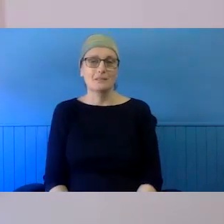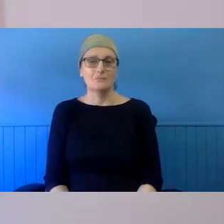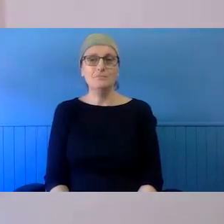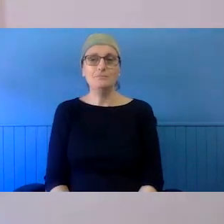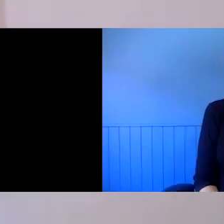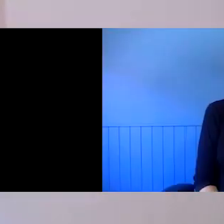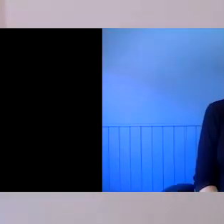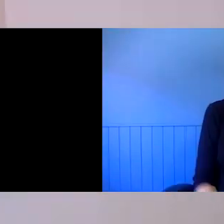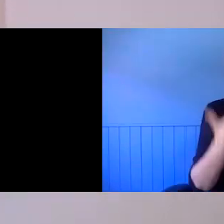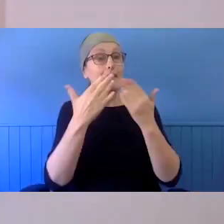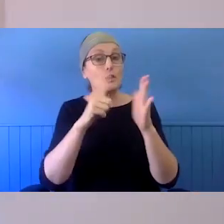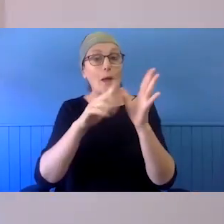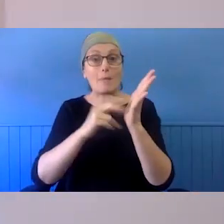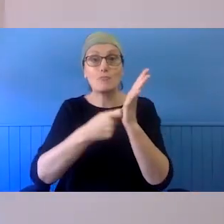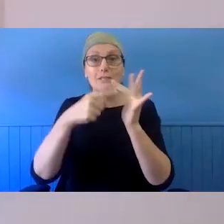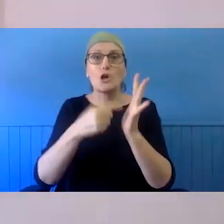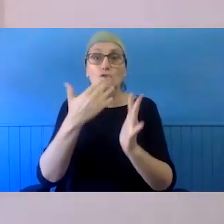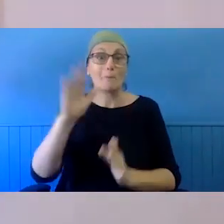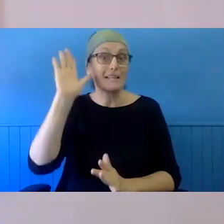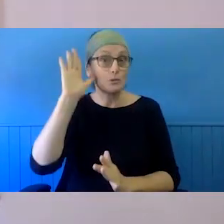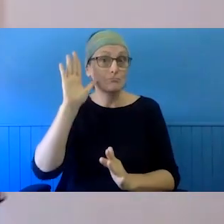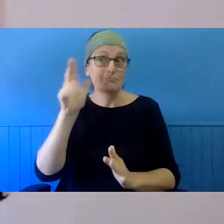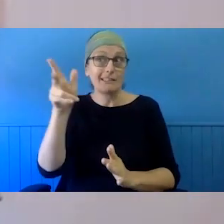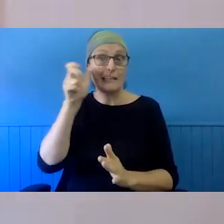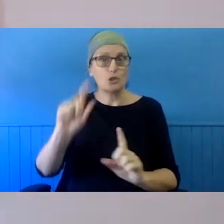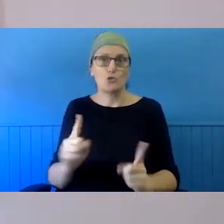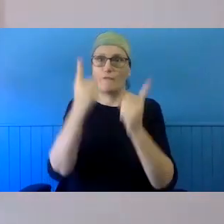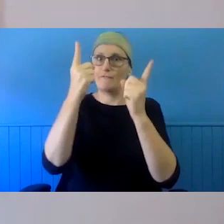it. It was excellent. Alright. So, it gives me great pleasure now to